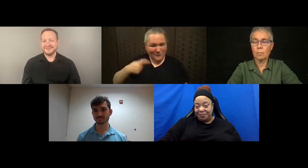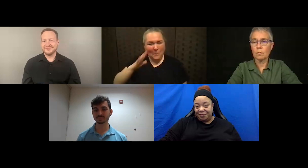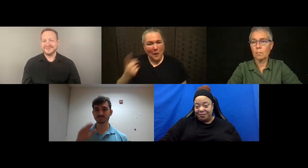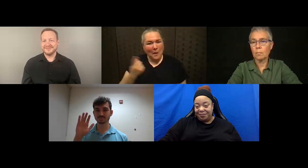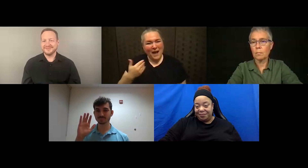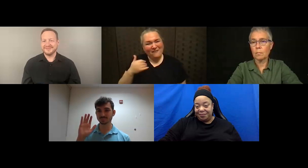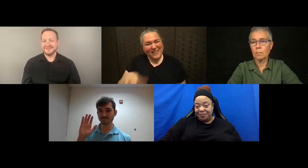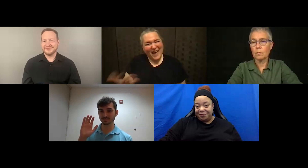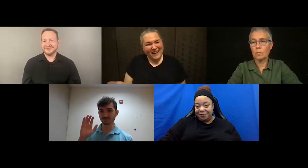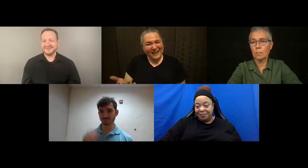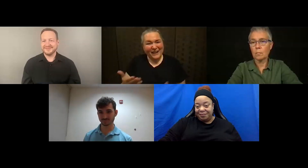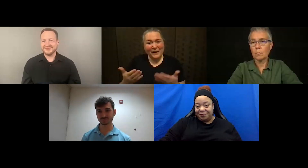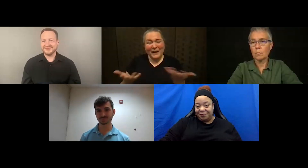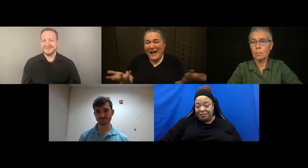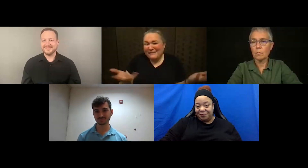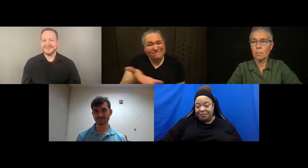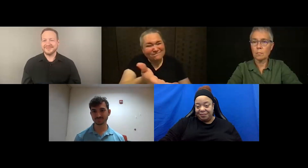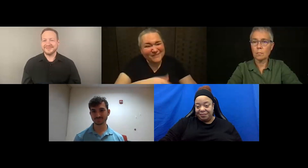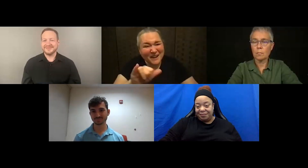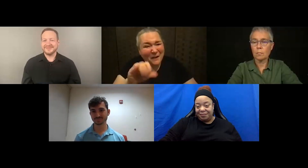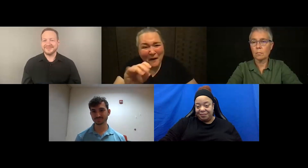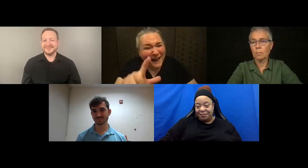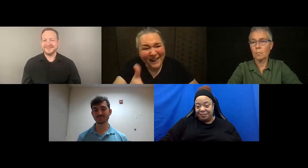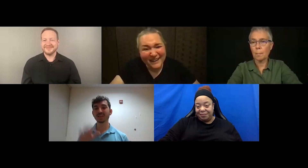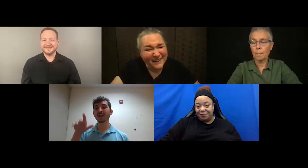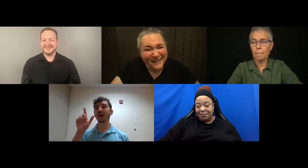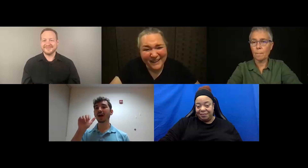from some of those. That always is in the back of my head. Yoel, go ahead.